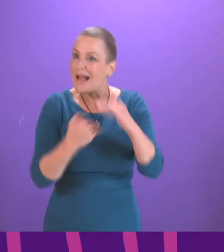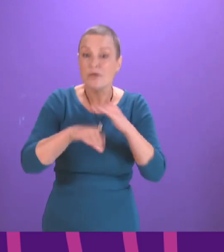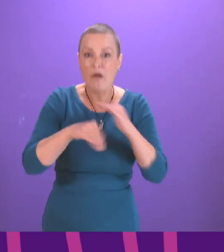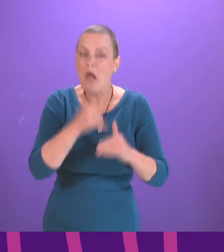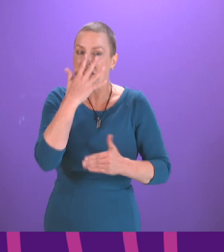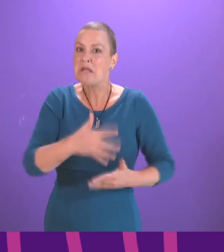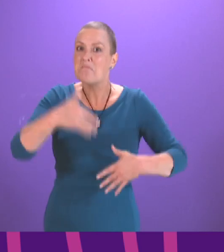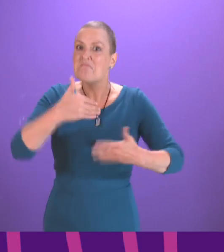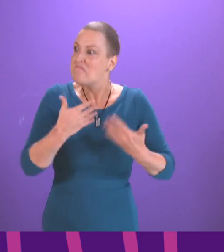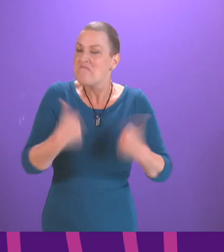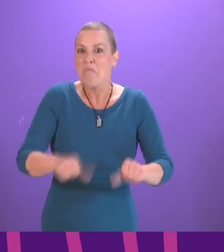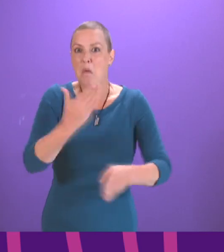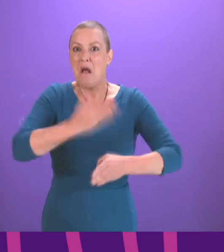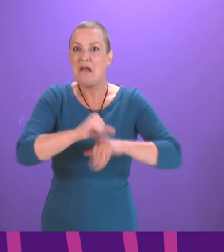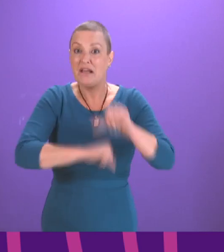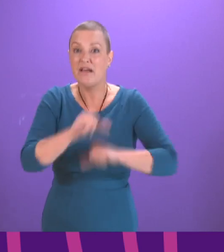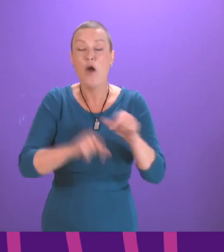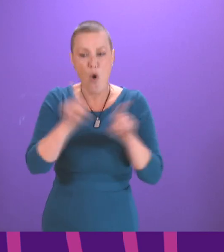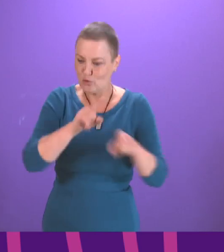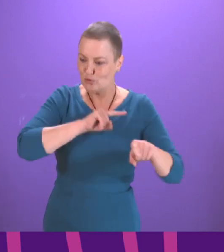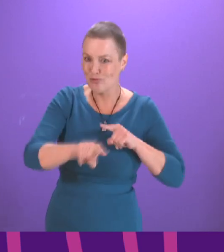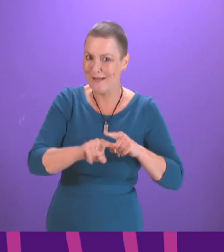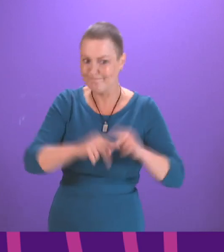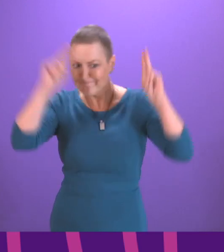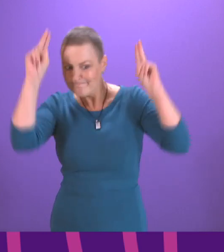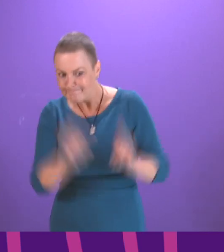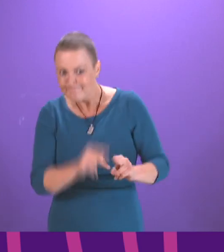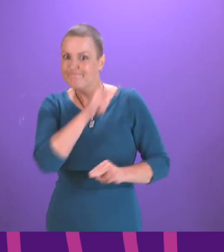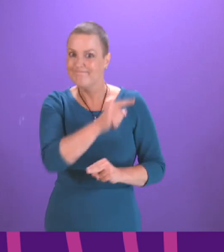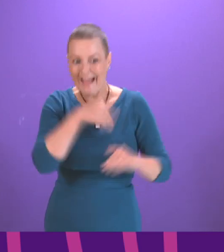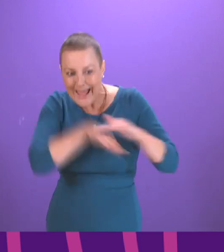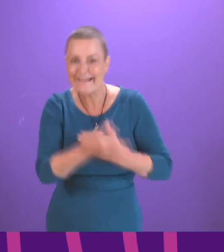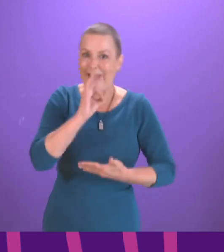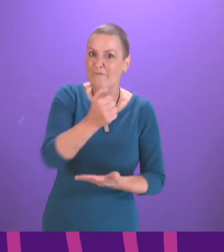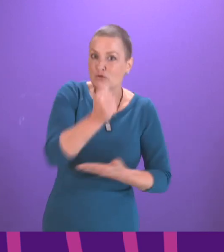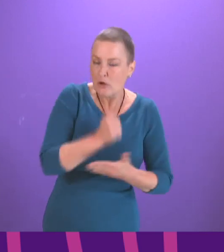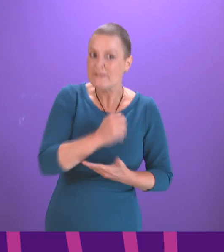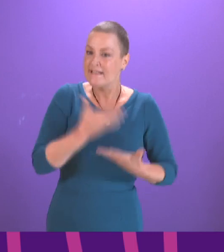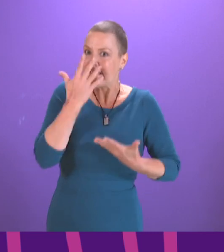weeks ago to significantly restrict hospitality may also be starting to have an impact. That